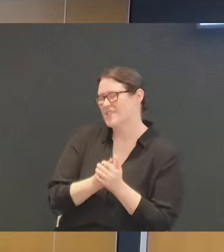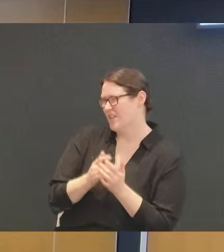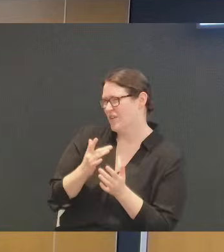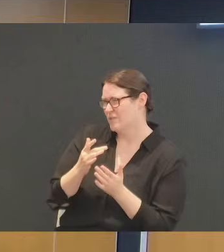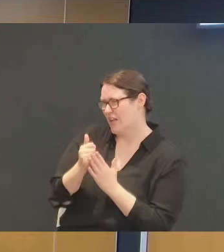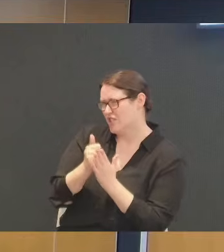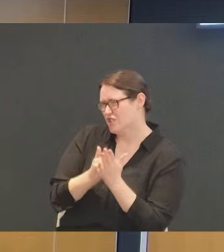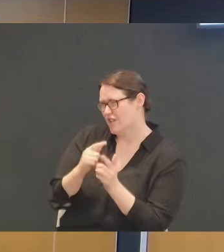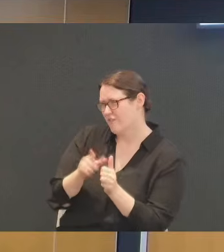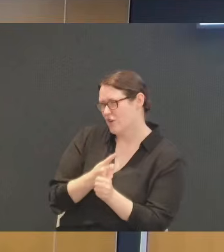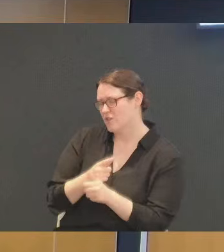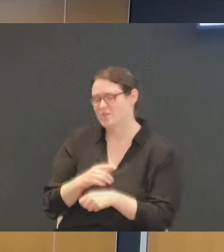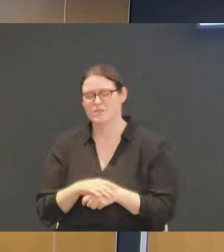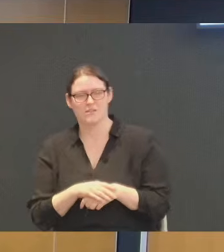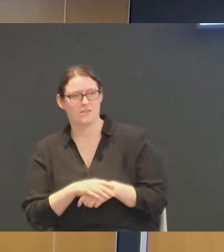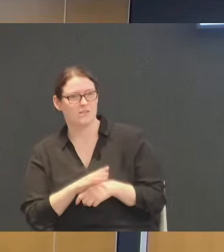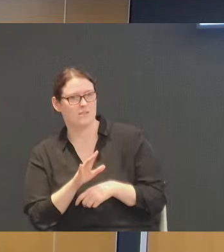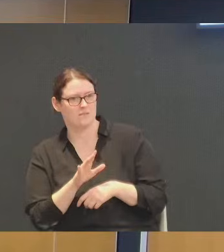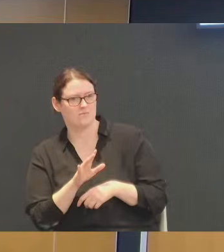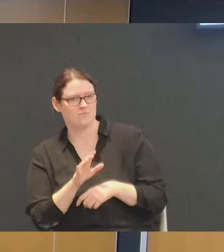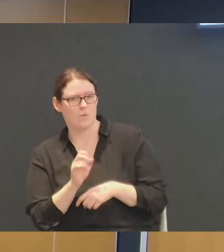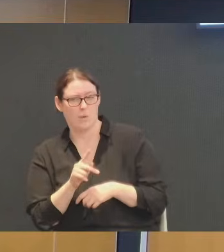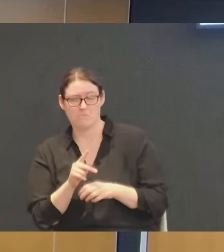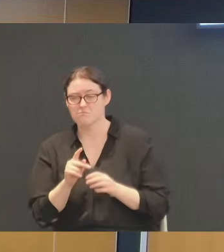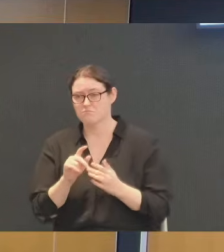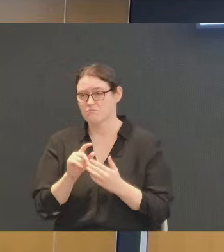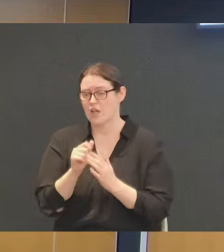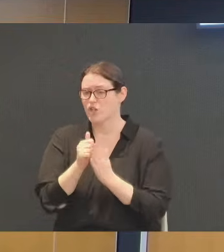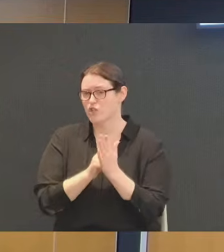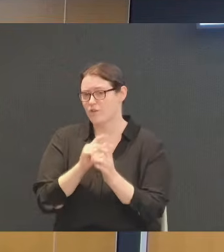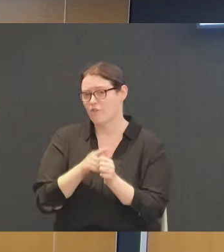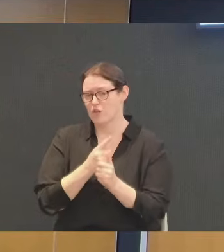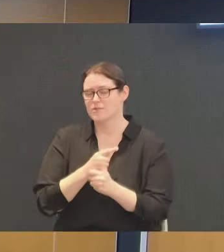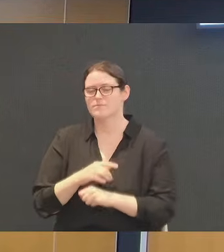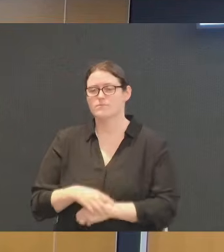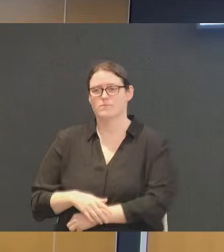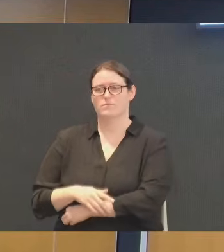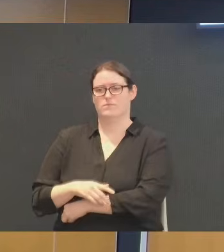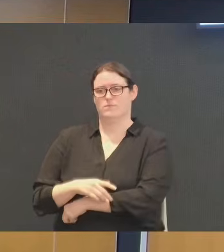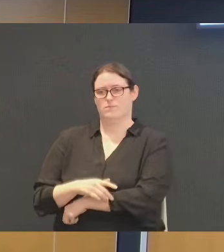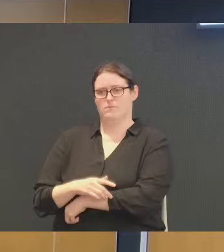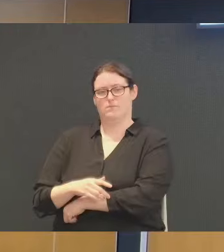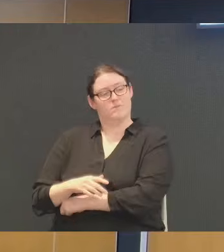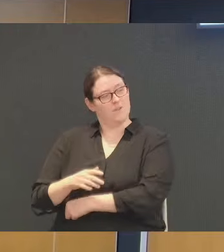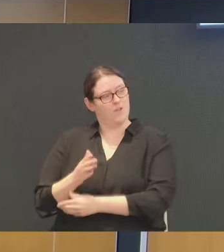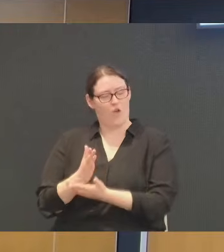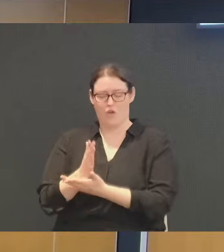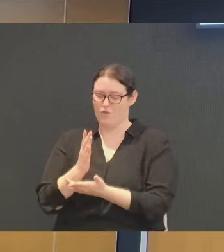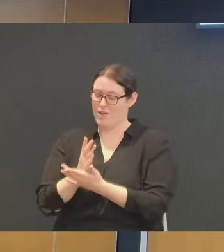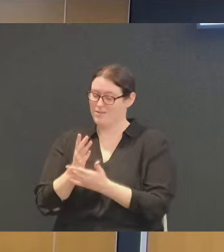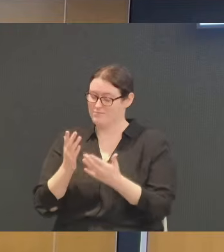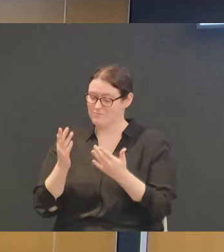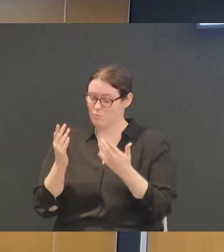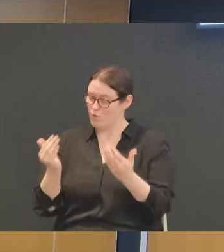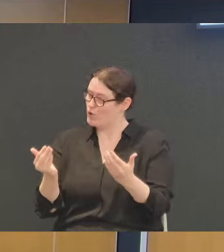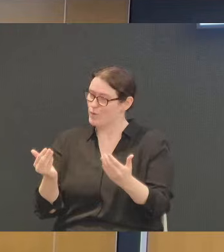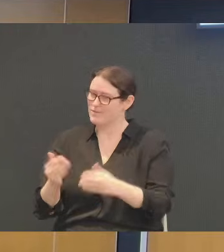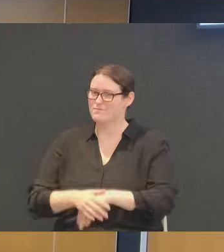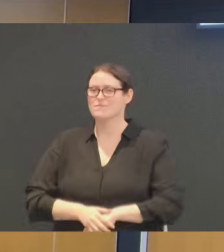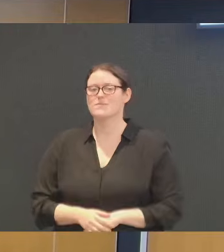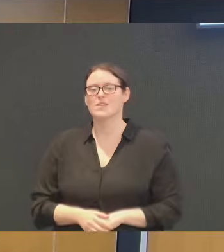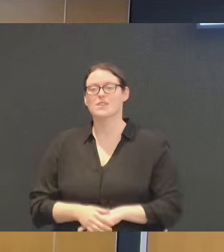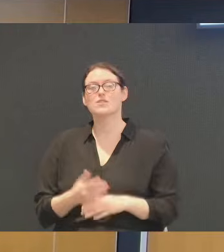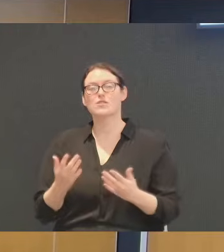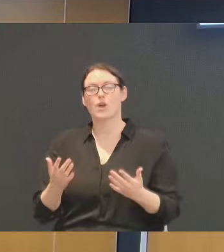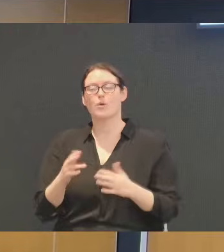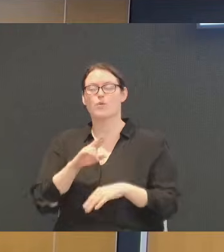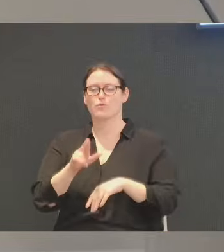agenda. You want to go through first? Okay. All right, we'll do it. for our regular agenda,